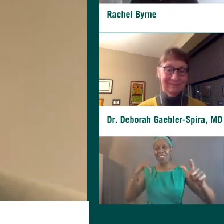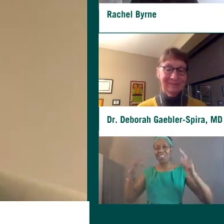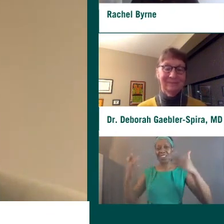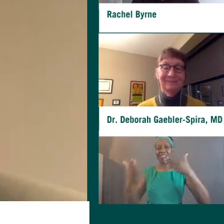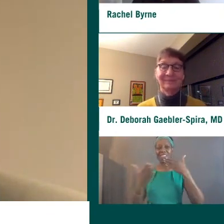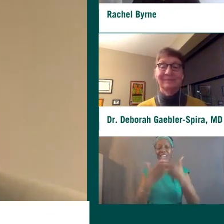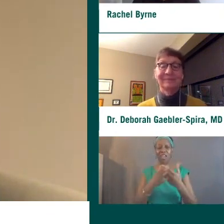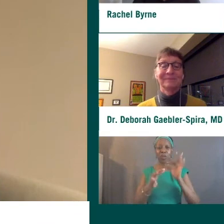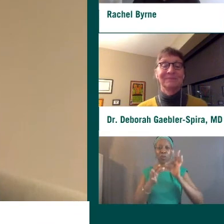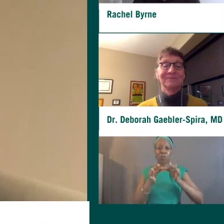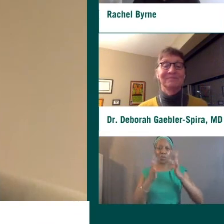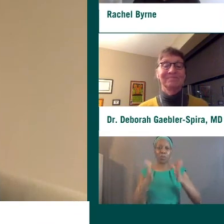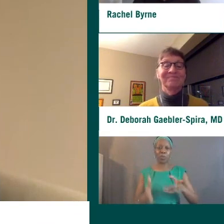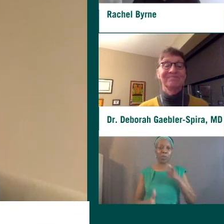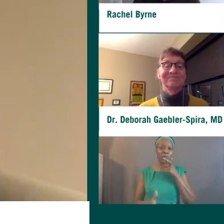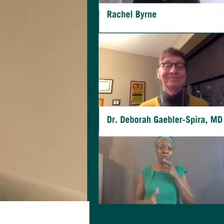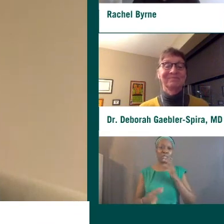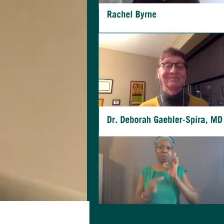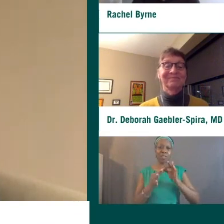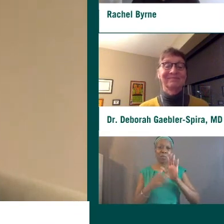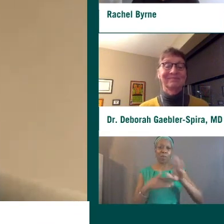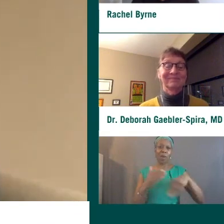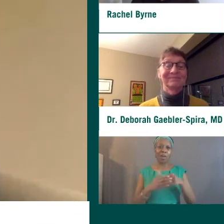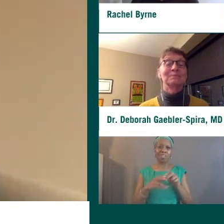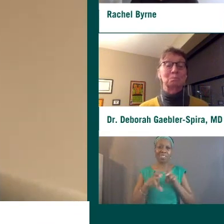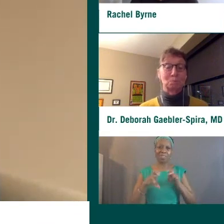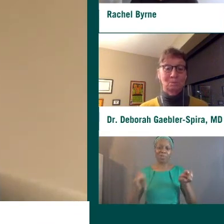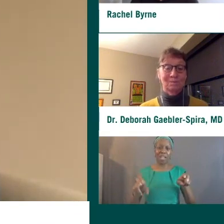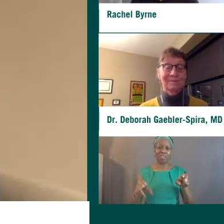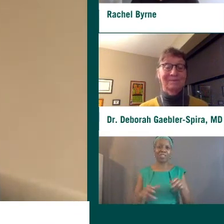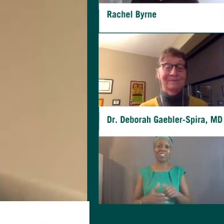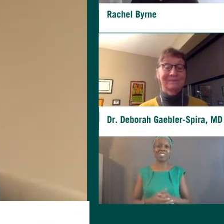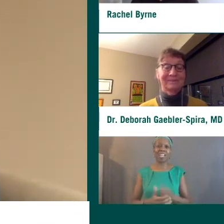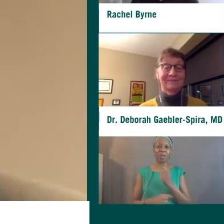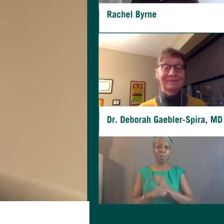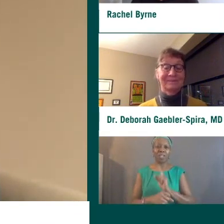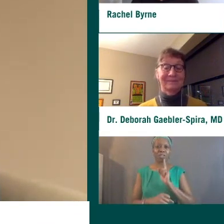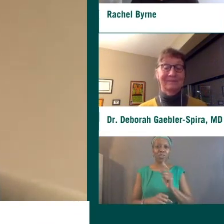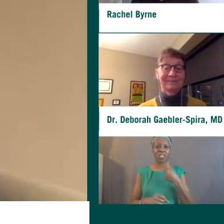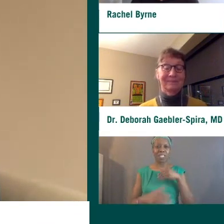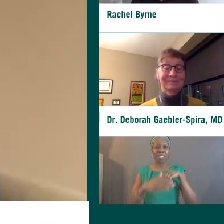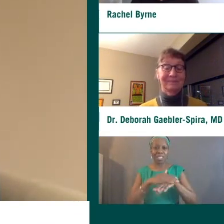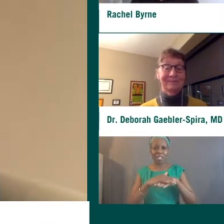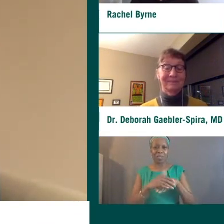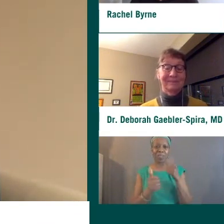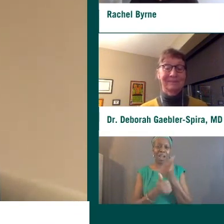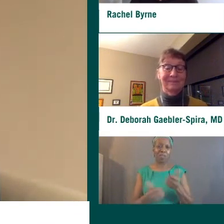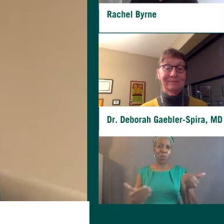Who has been signing this whole time. And making sure that this is accessible to everybody.